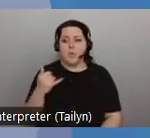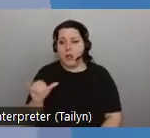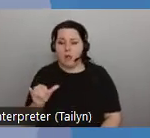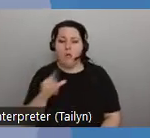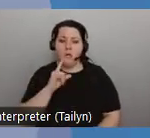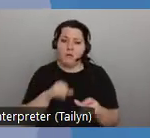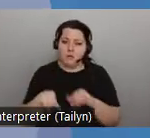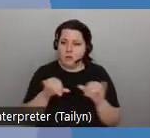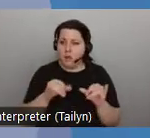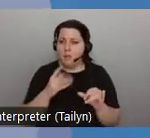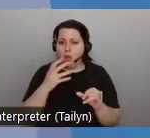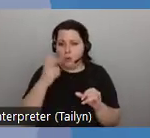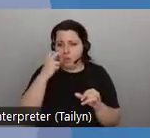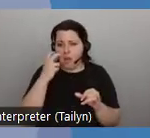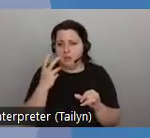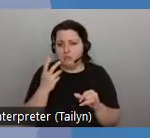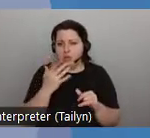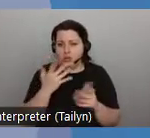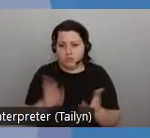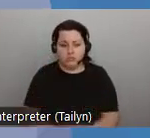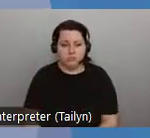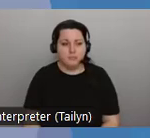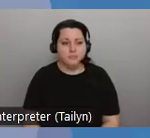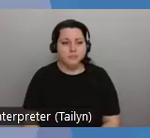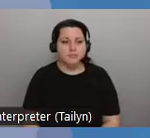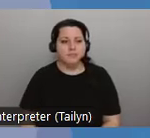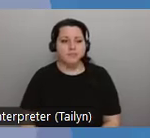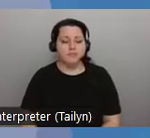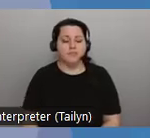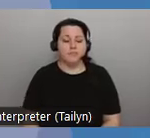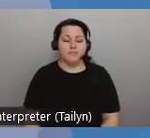to differentiate them if they are colorblind. Especially if you're using, like, red, green,